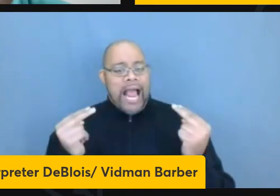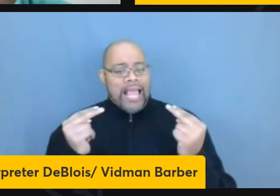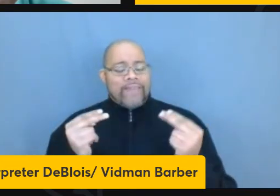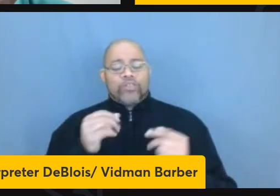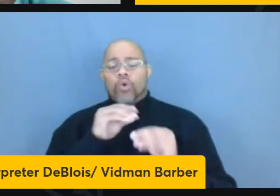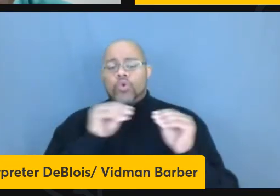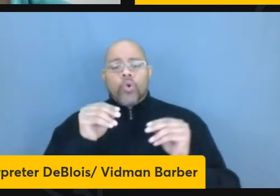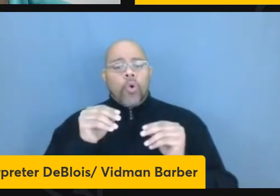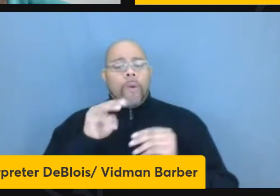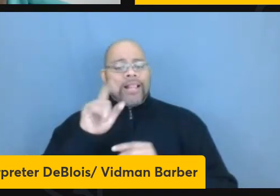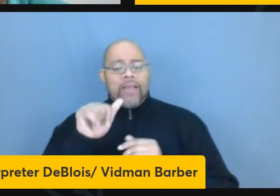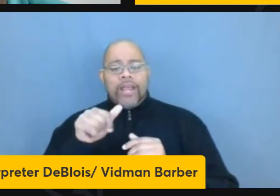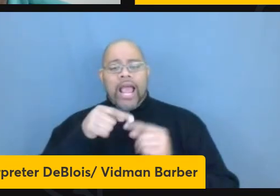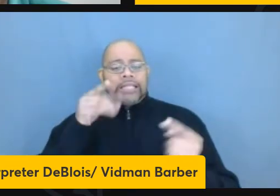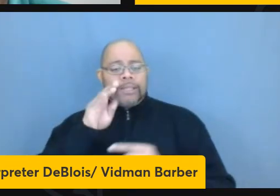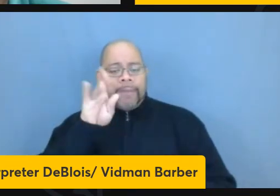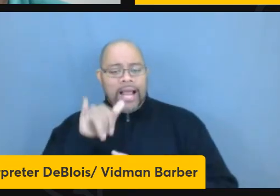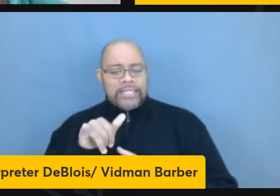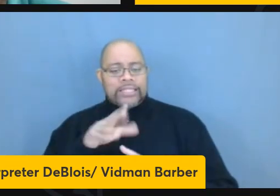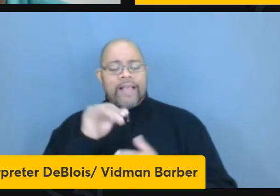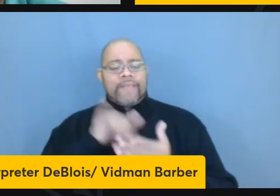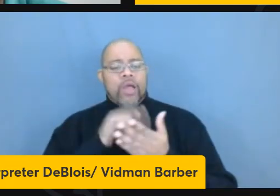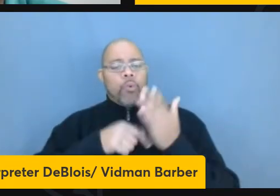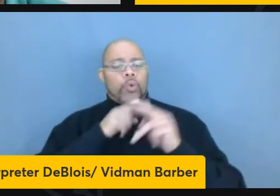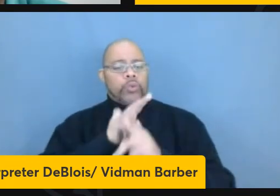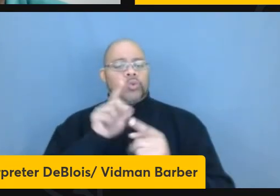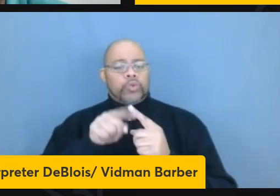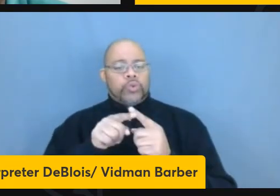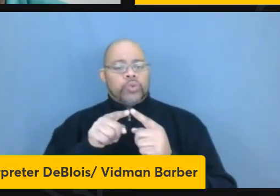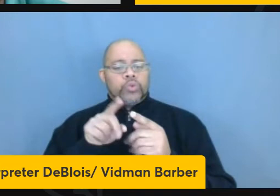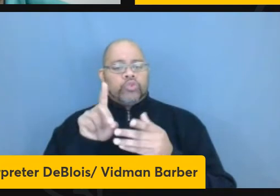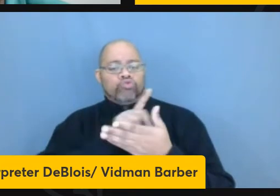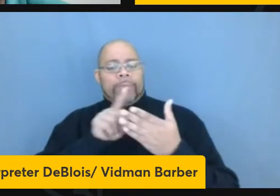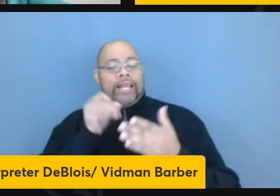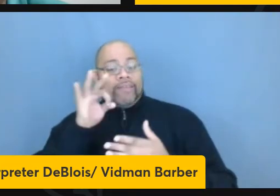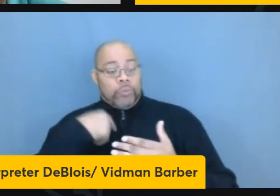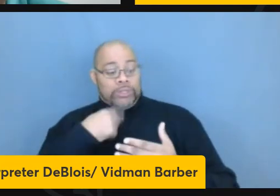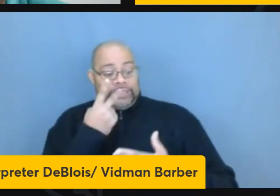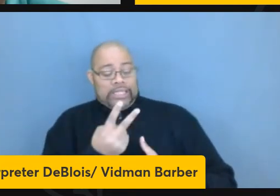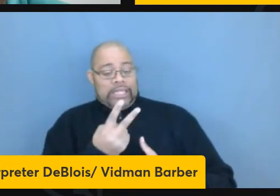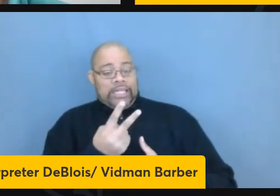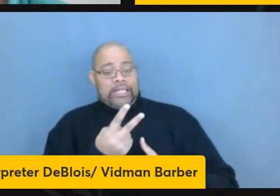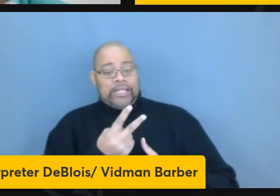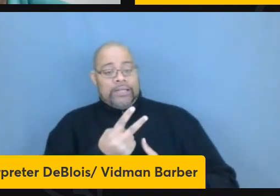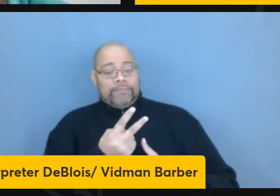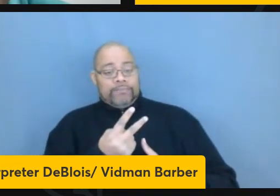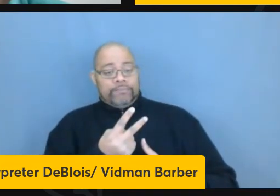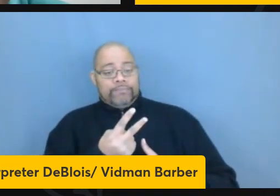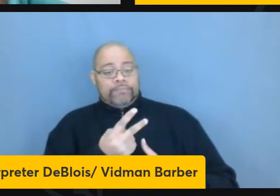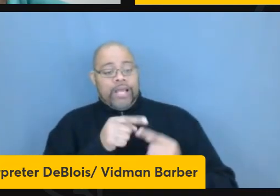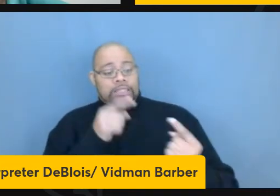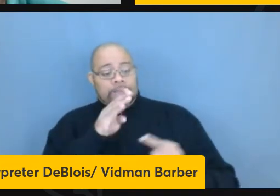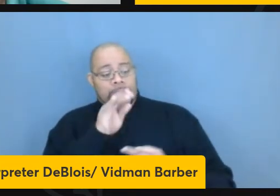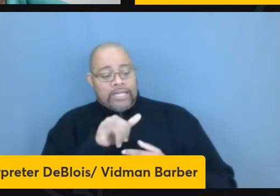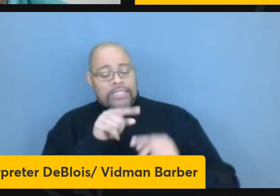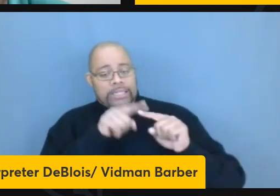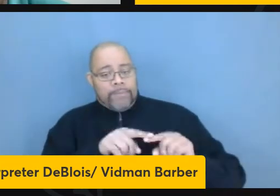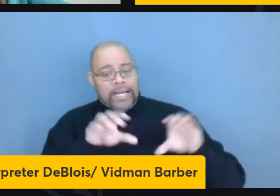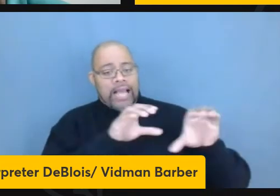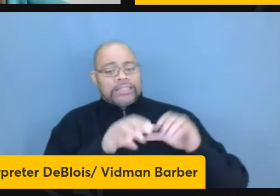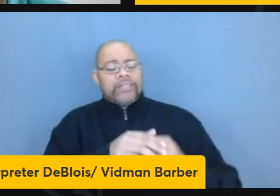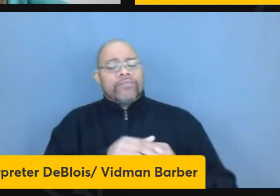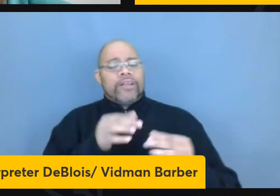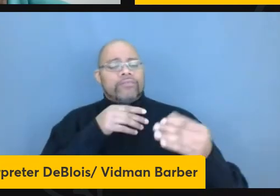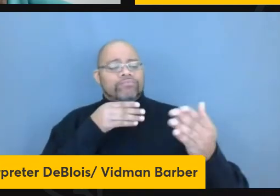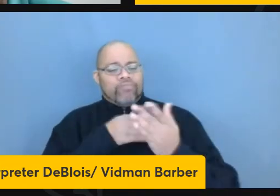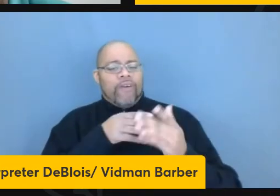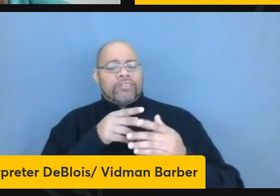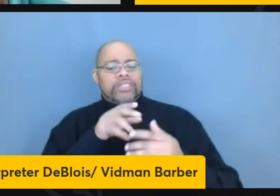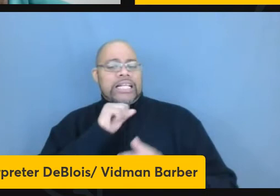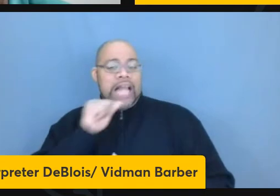antibodies. And that's what we use to discriminate where we're seeing antibody dependent activity versus not. So all of them